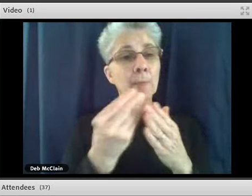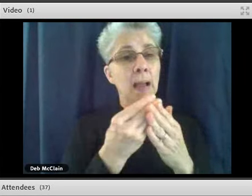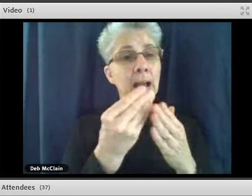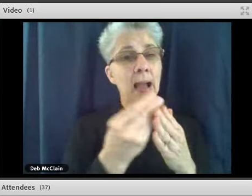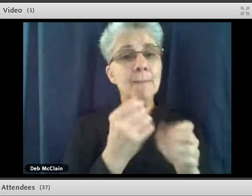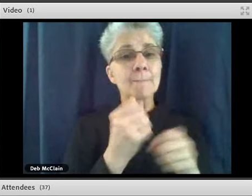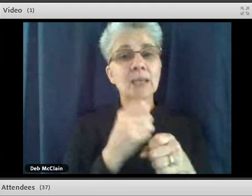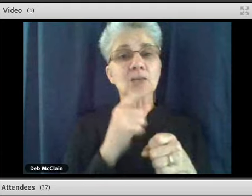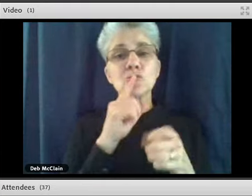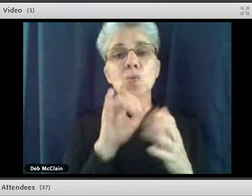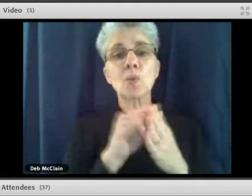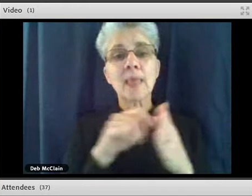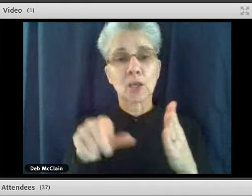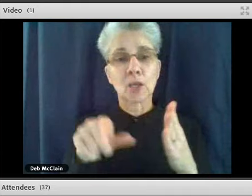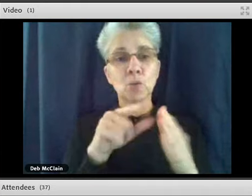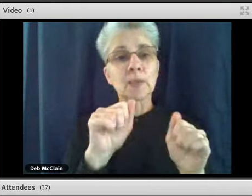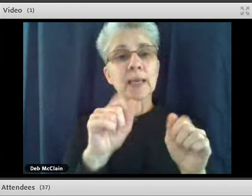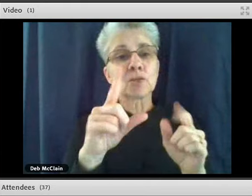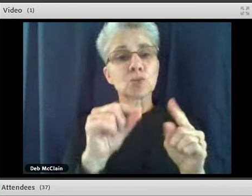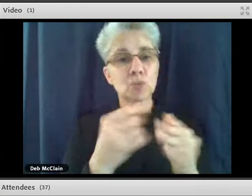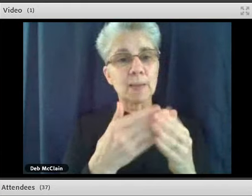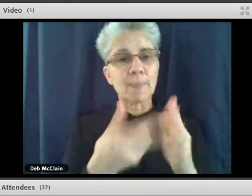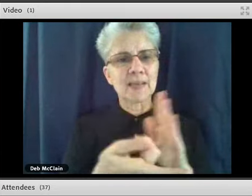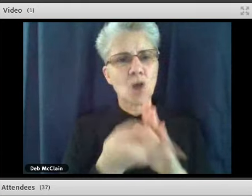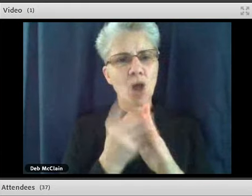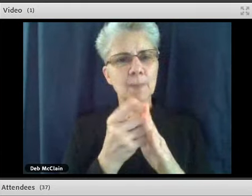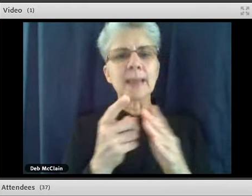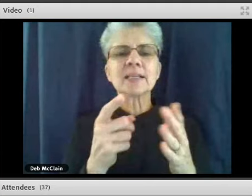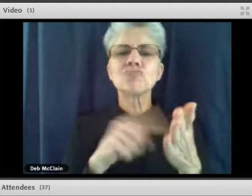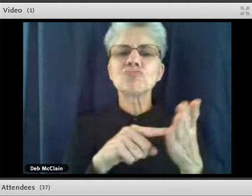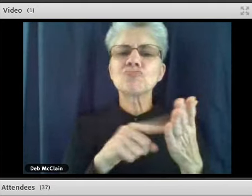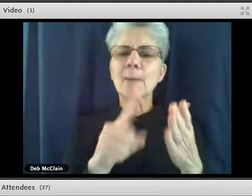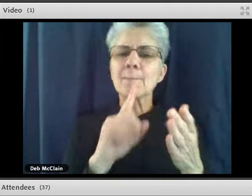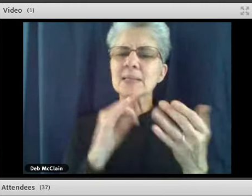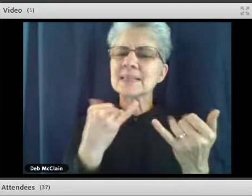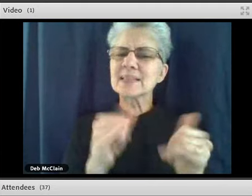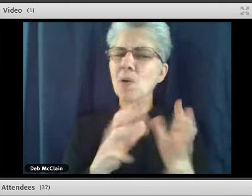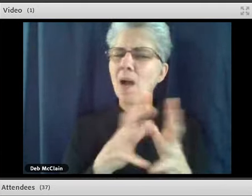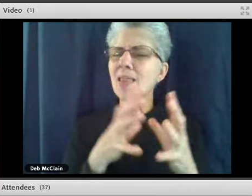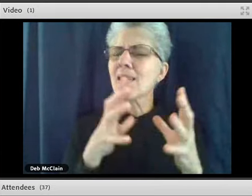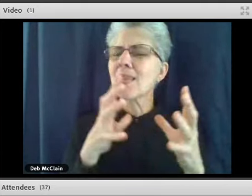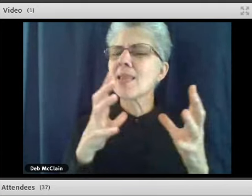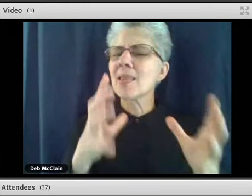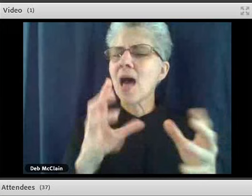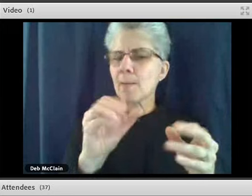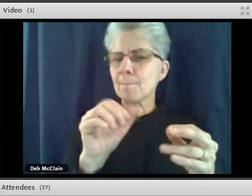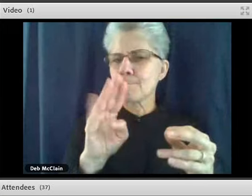There's a mixture that people advise, making sure that -- you can do some of these automated checks.